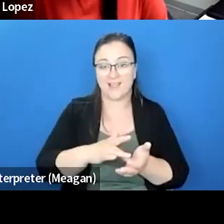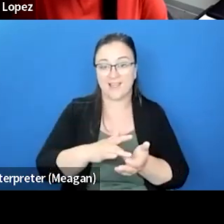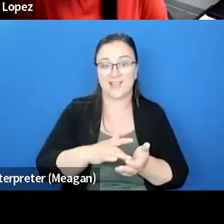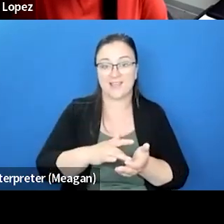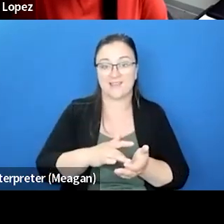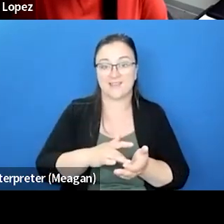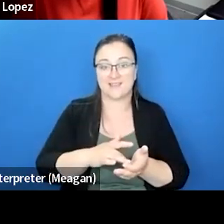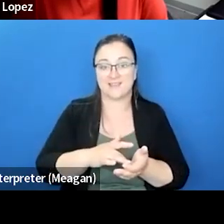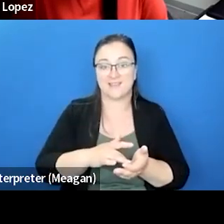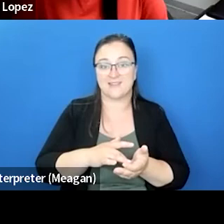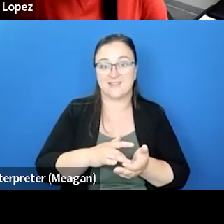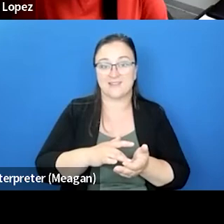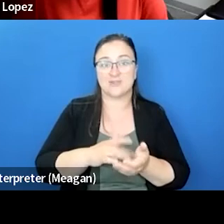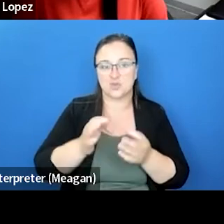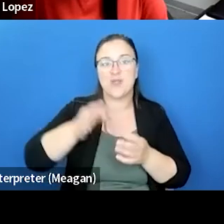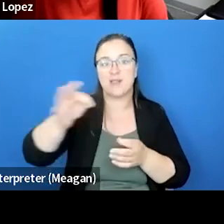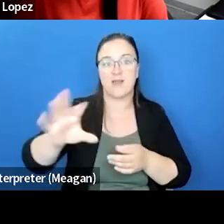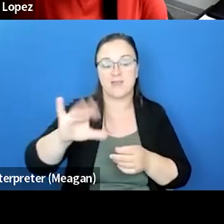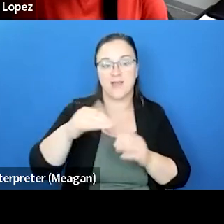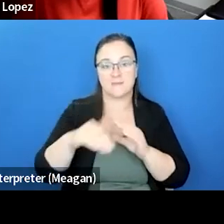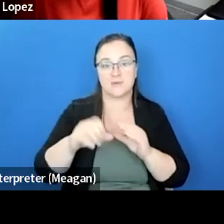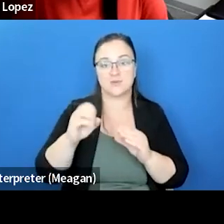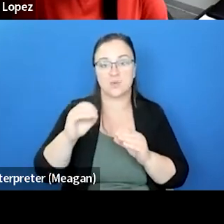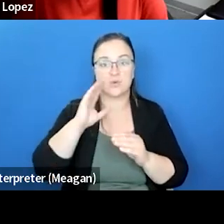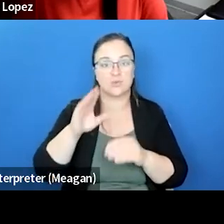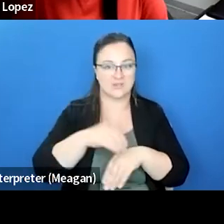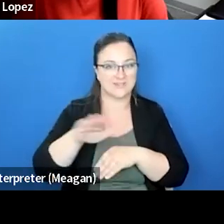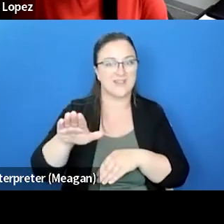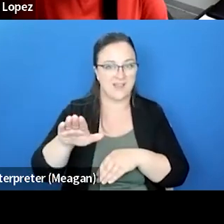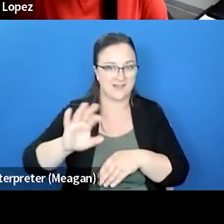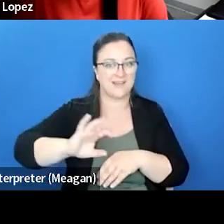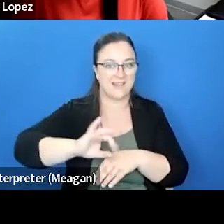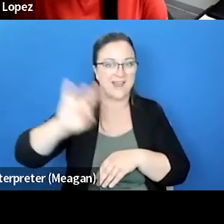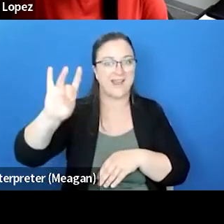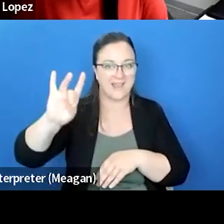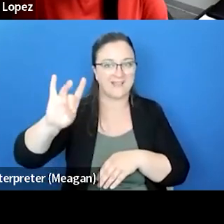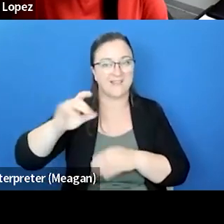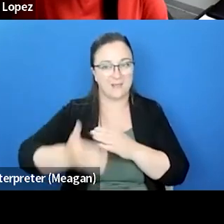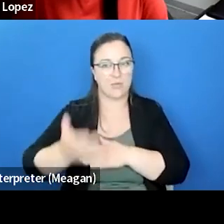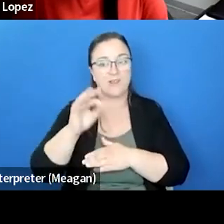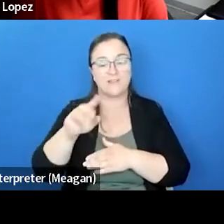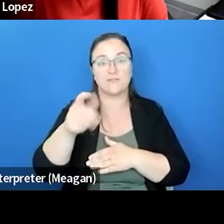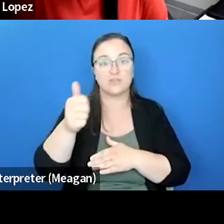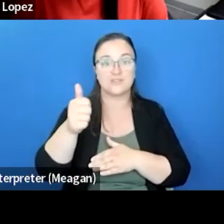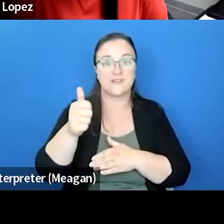like in Outlook to delay that email so that it sends out again at 8:00 AM. So if you're somebody who's up and working at 10:00 PM